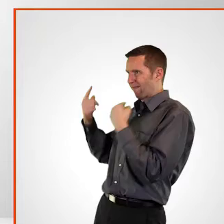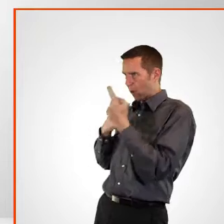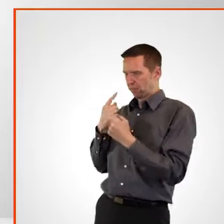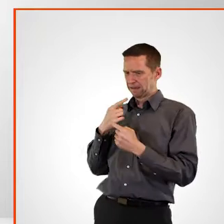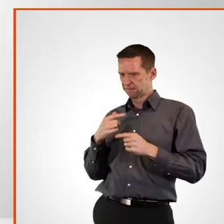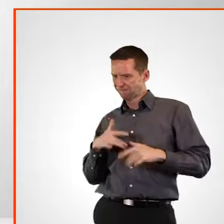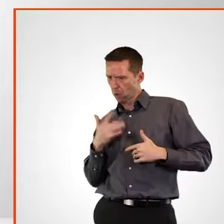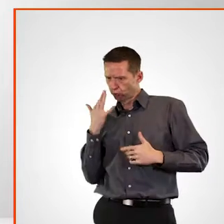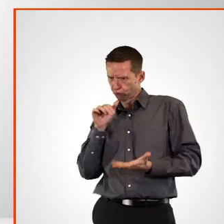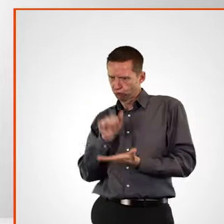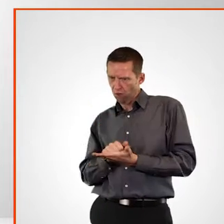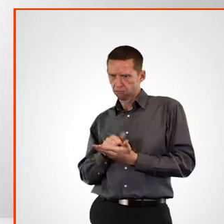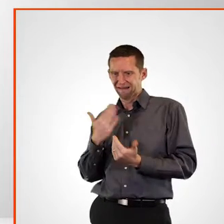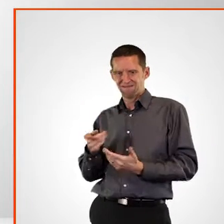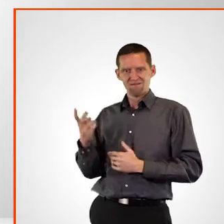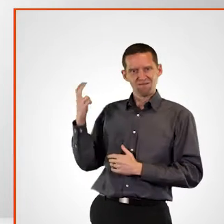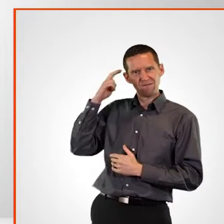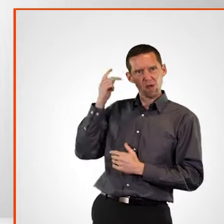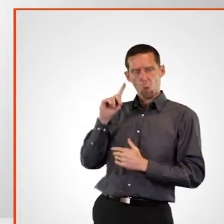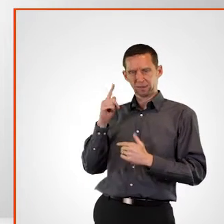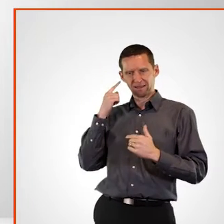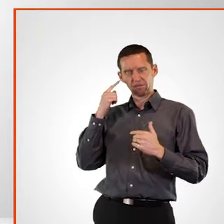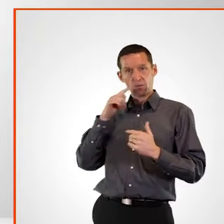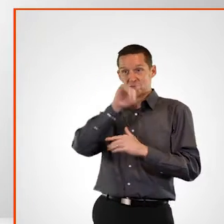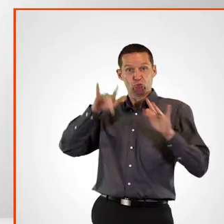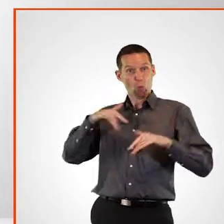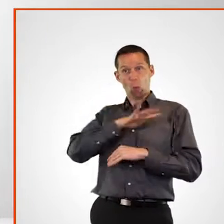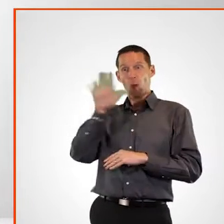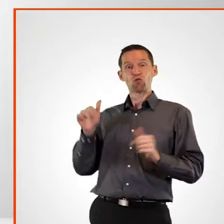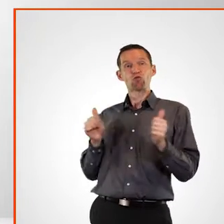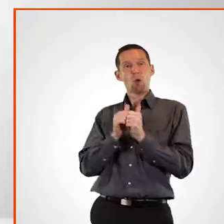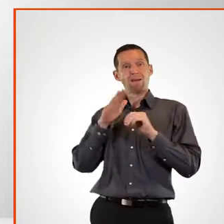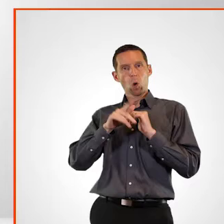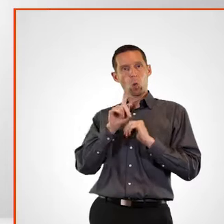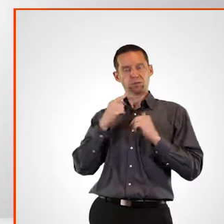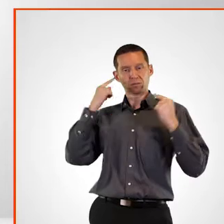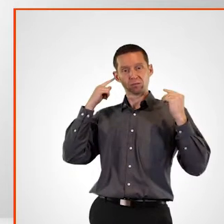to get a better idea of what's the equivalent hearing loss...